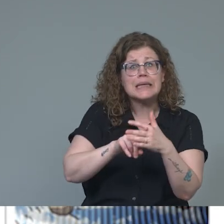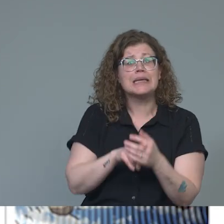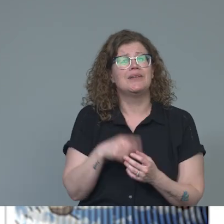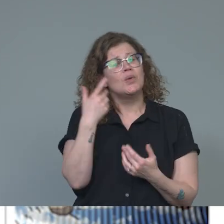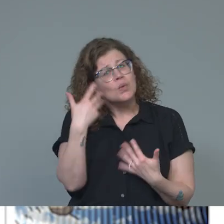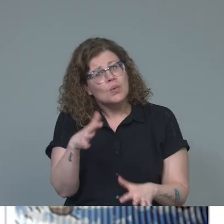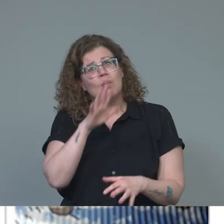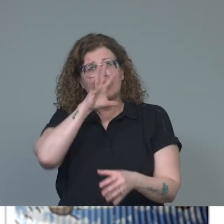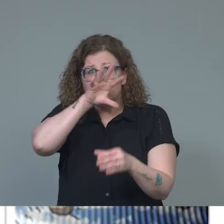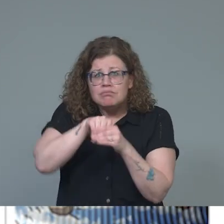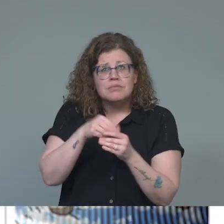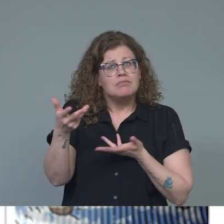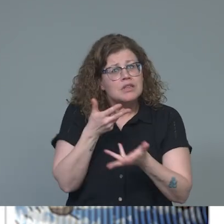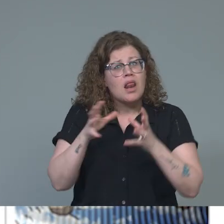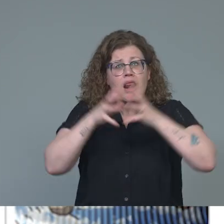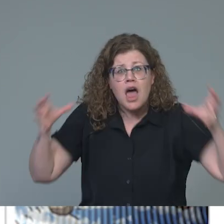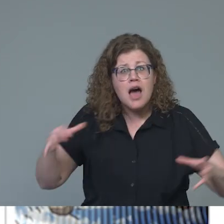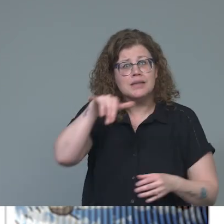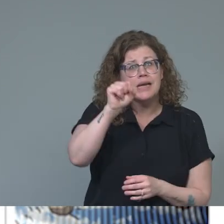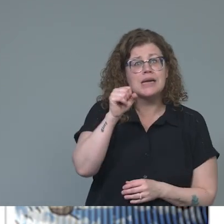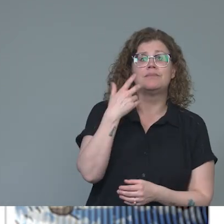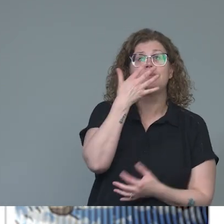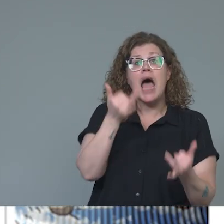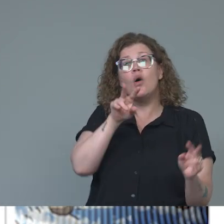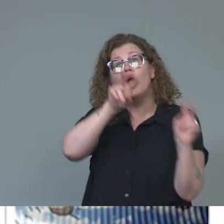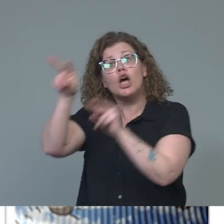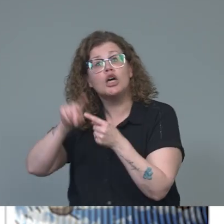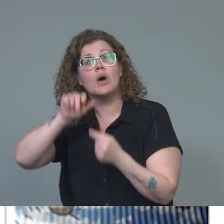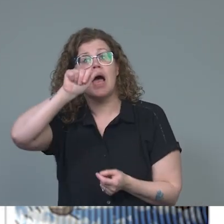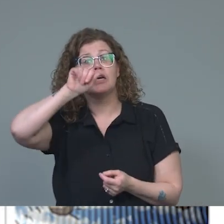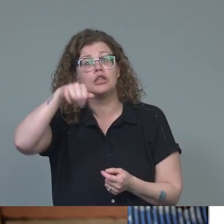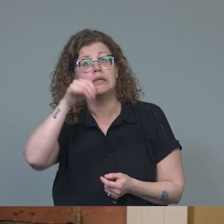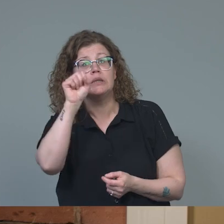honoured and shared so that people know that everyone was a part of it when it first began.